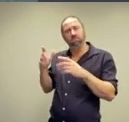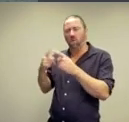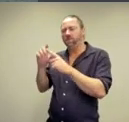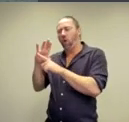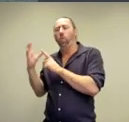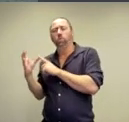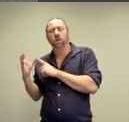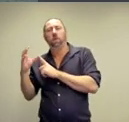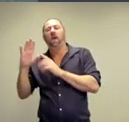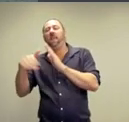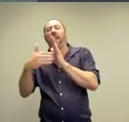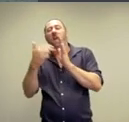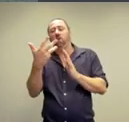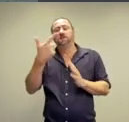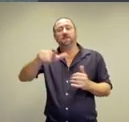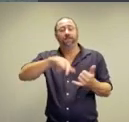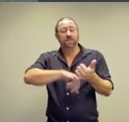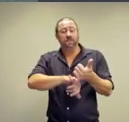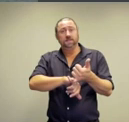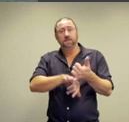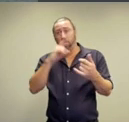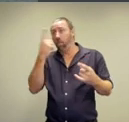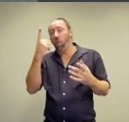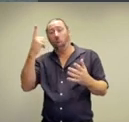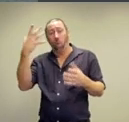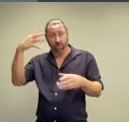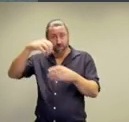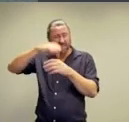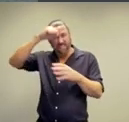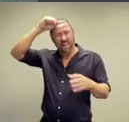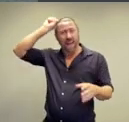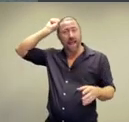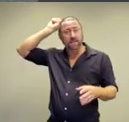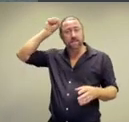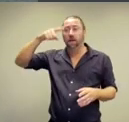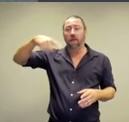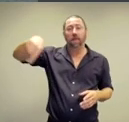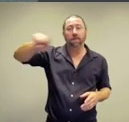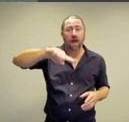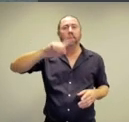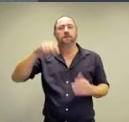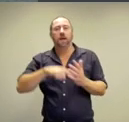origins, by the late 1970s, people involved in the skinhead culture